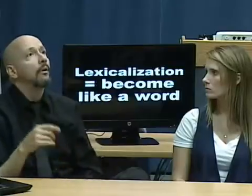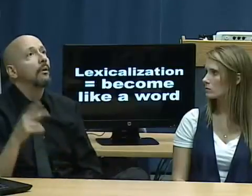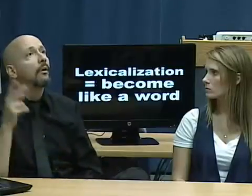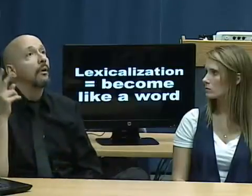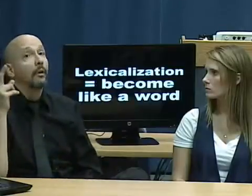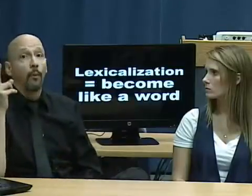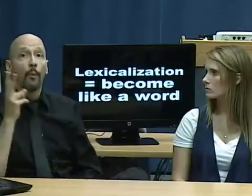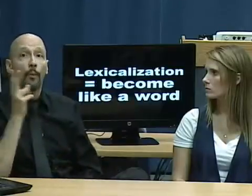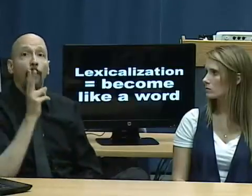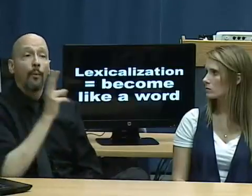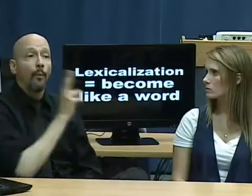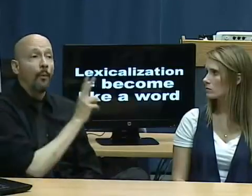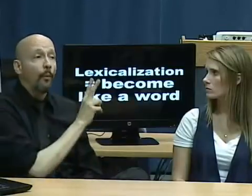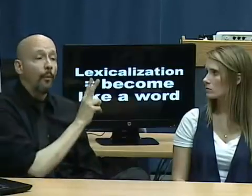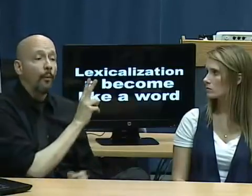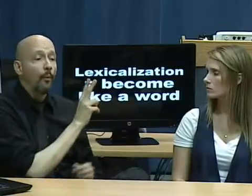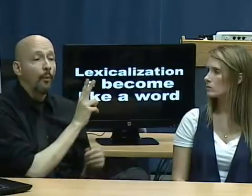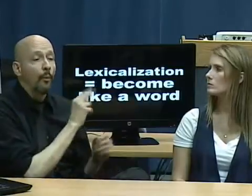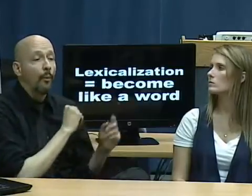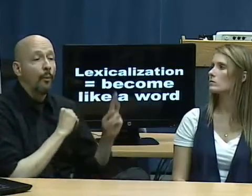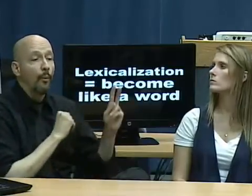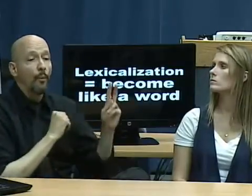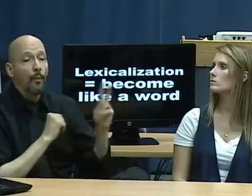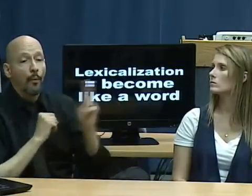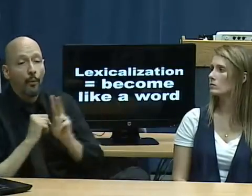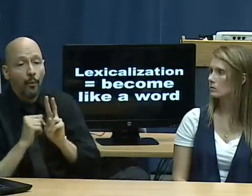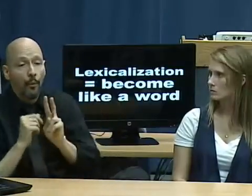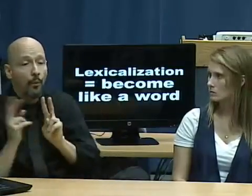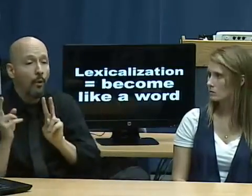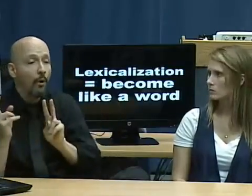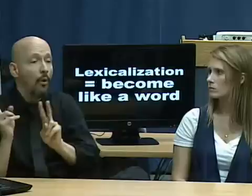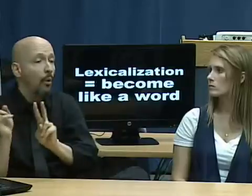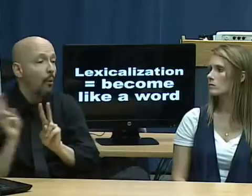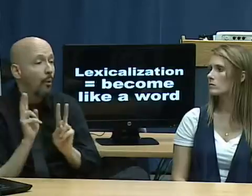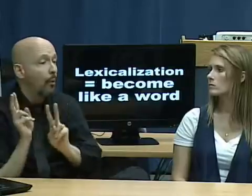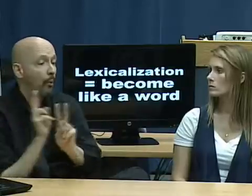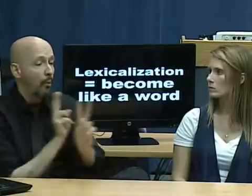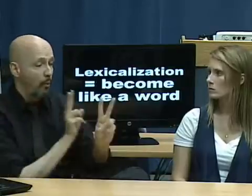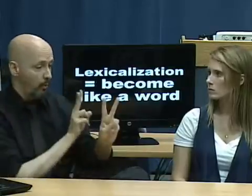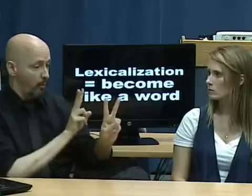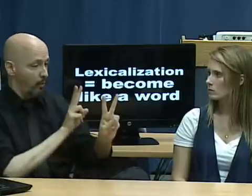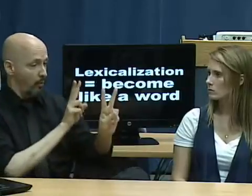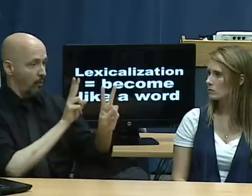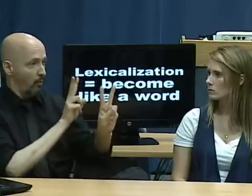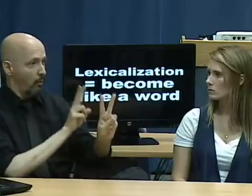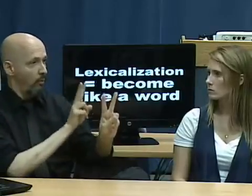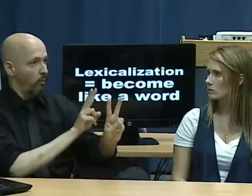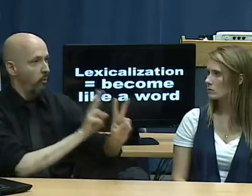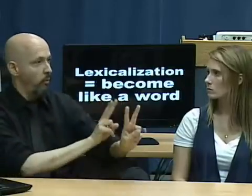Two people walking this way... ...and two more people walking over here... These four people walking side-by-side... becomes the sign for "funeral."